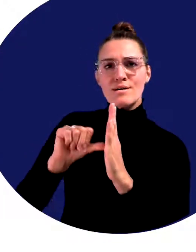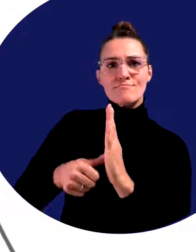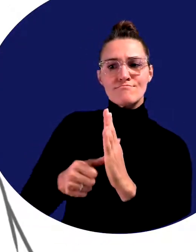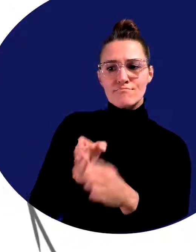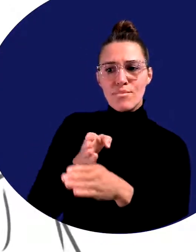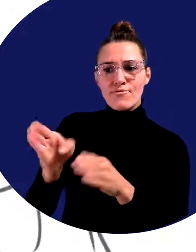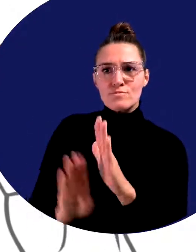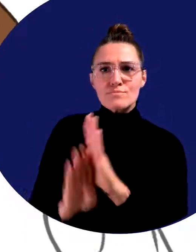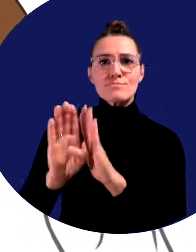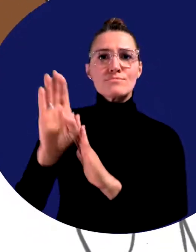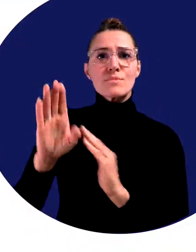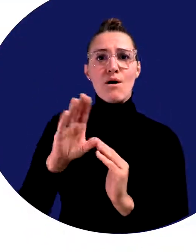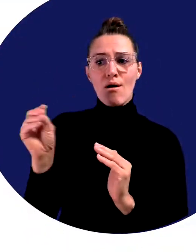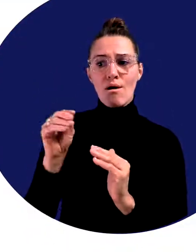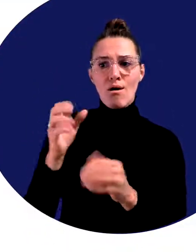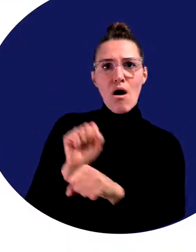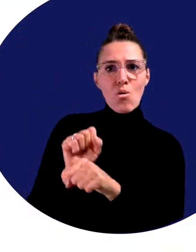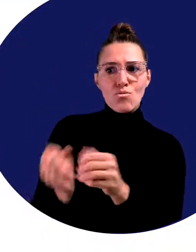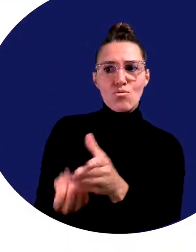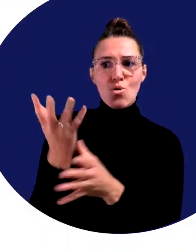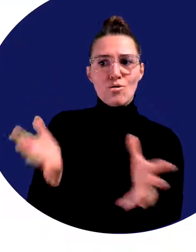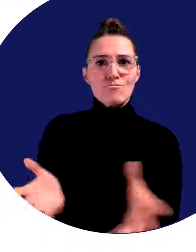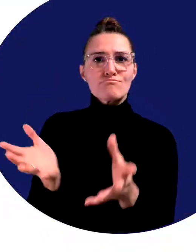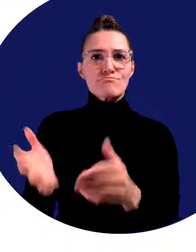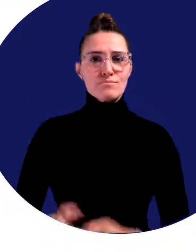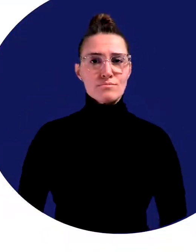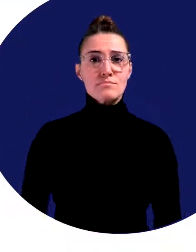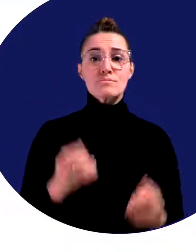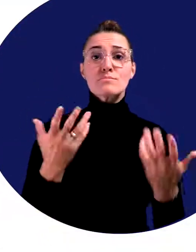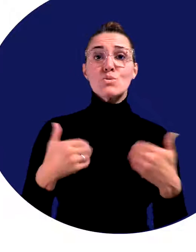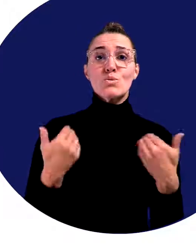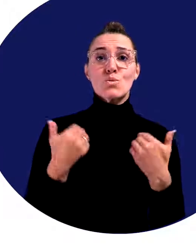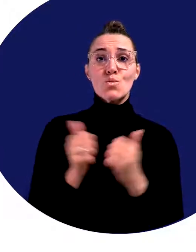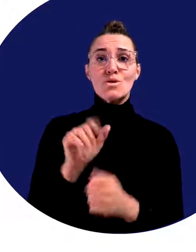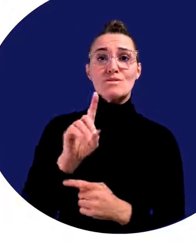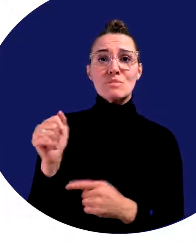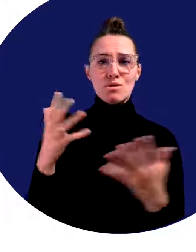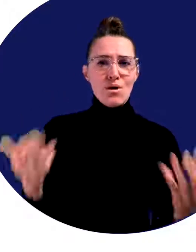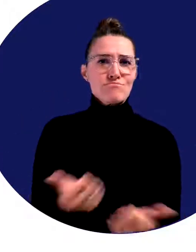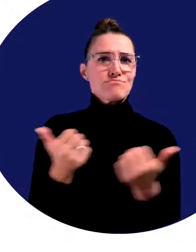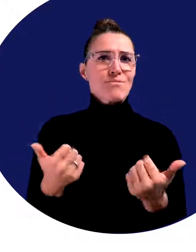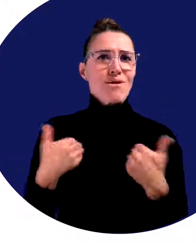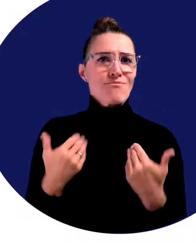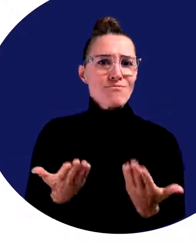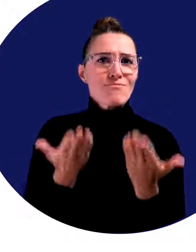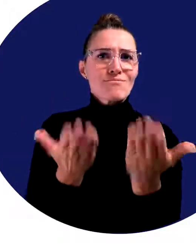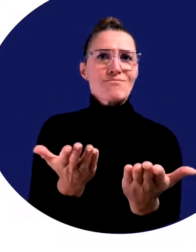Emphasize professional development and career growth. Youth with disabilities have much to offer.